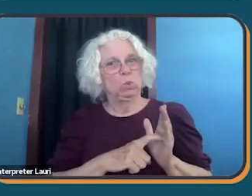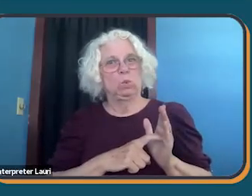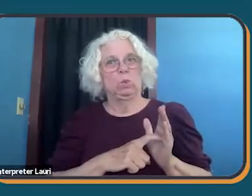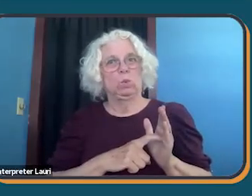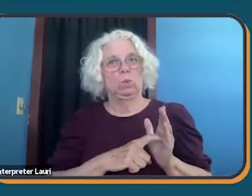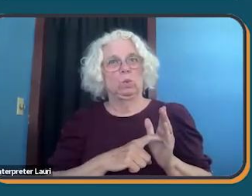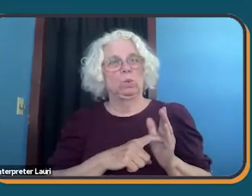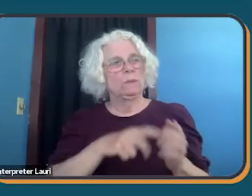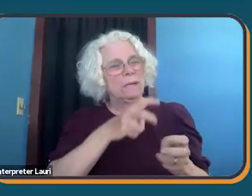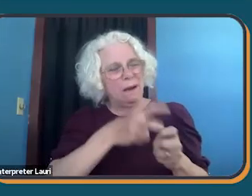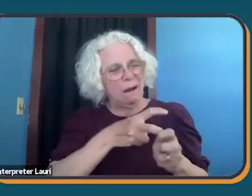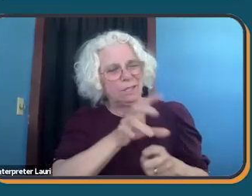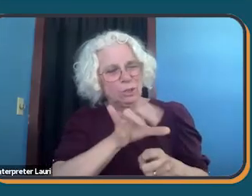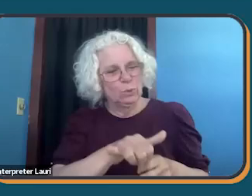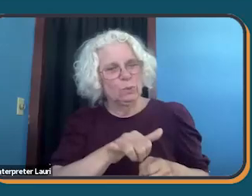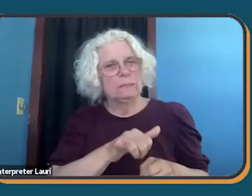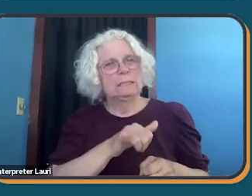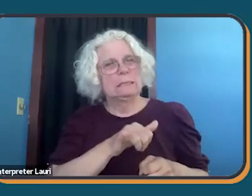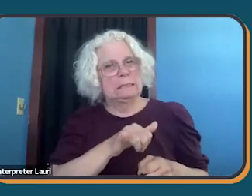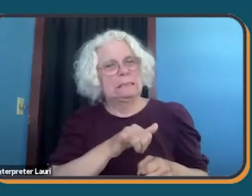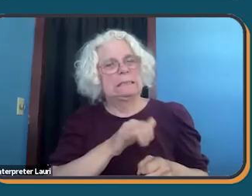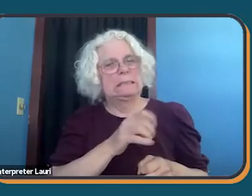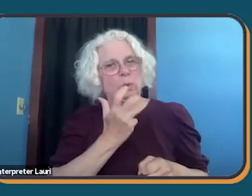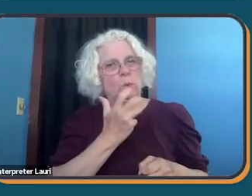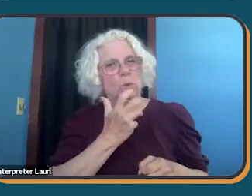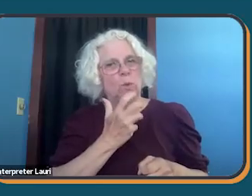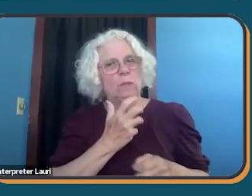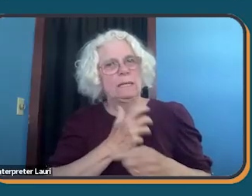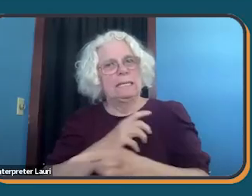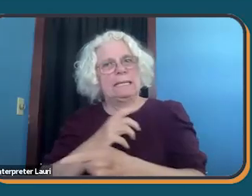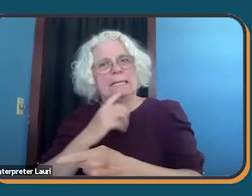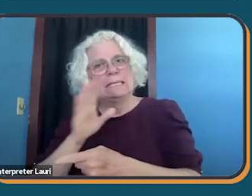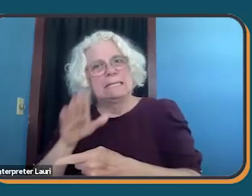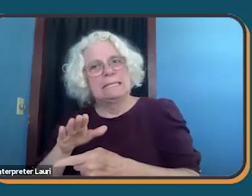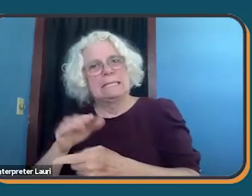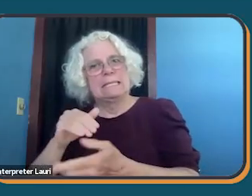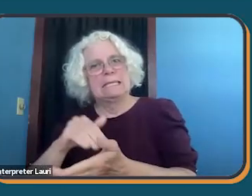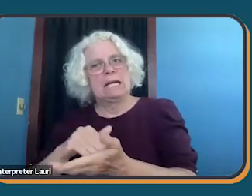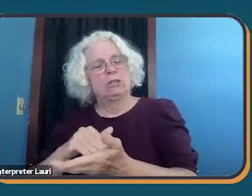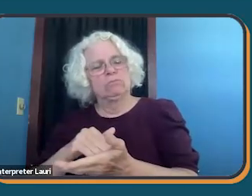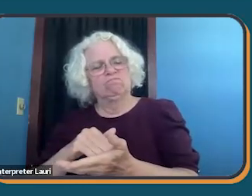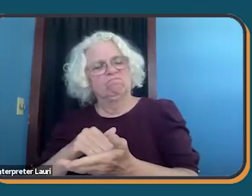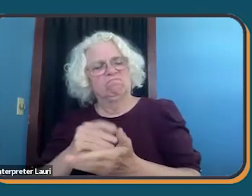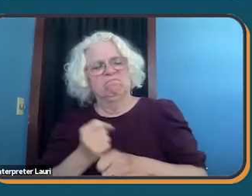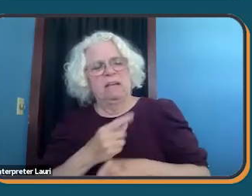was, she said once every 3 years.